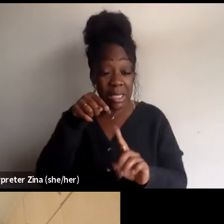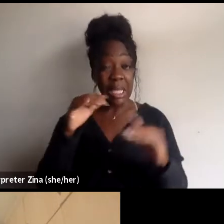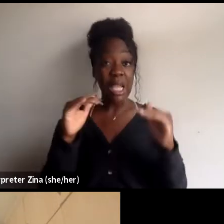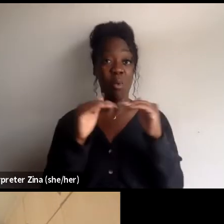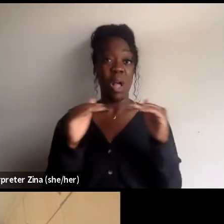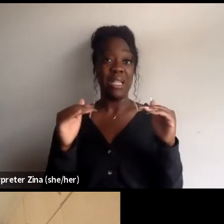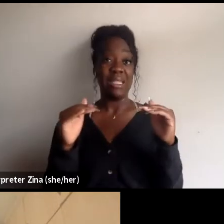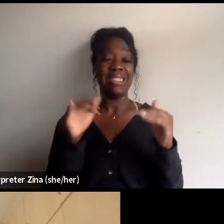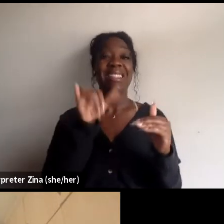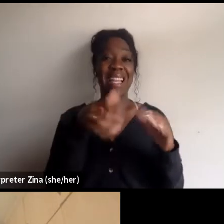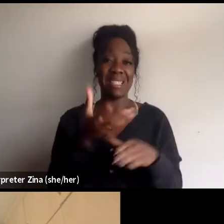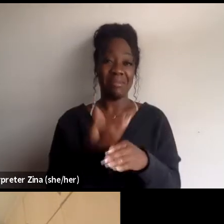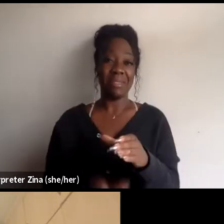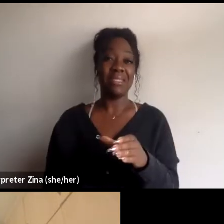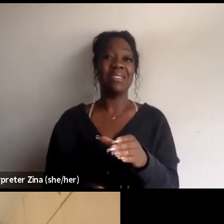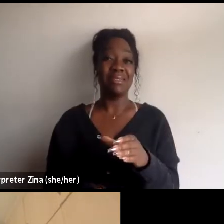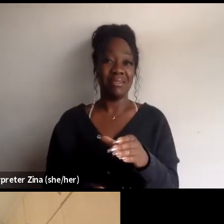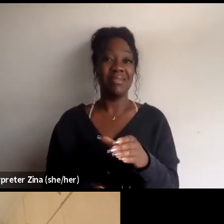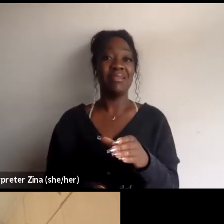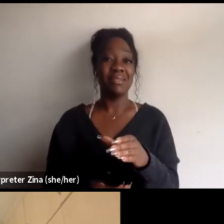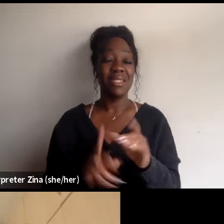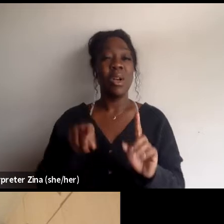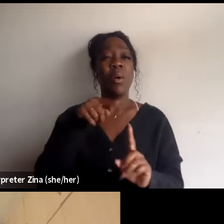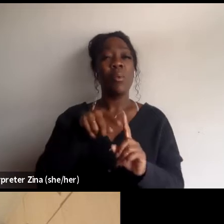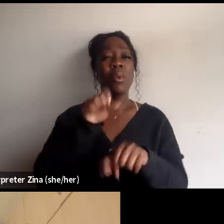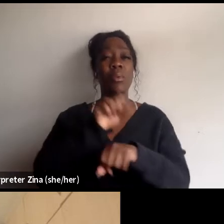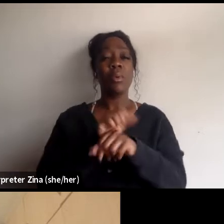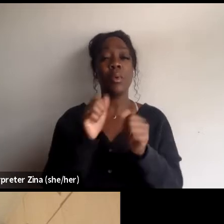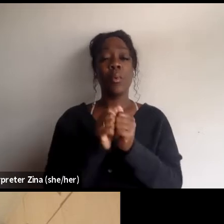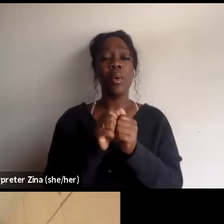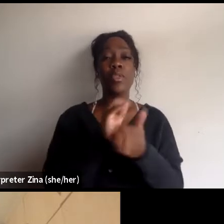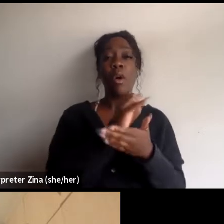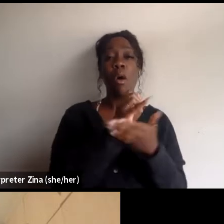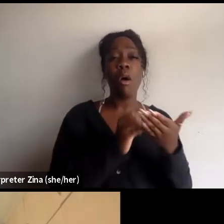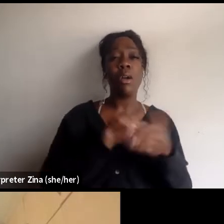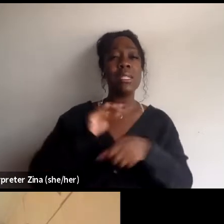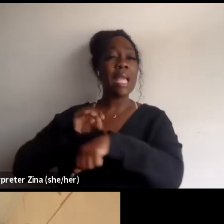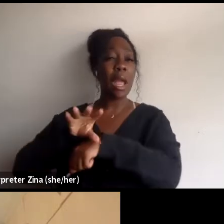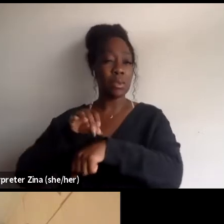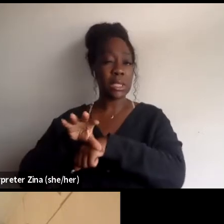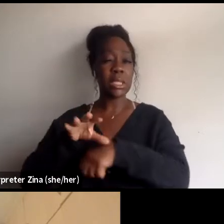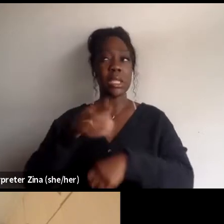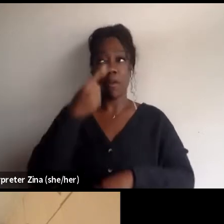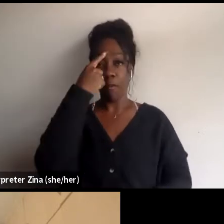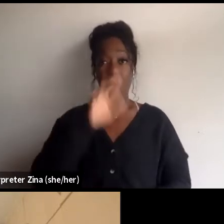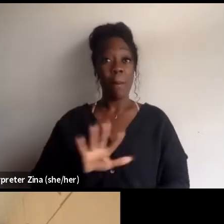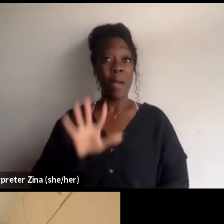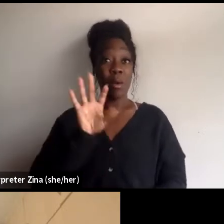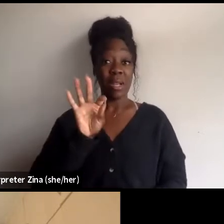So when I was at the Arts Council England, I was was there for about nearly nine years, we recognize that,